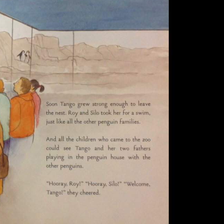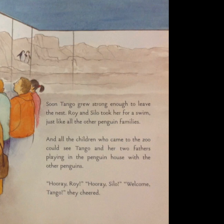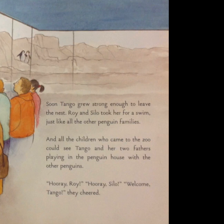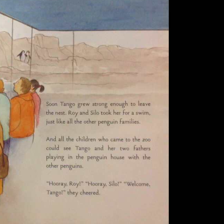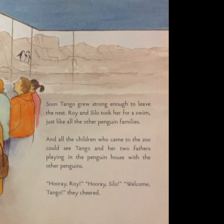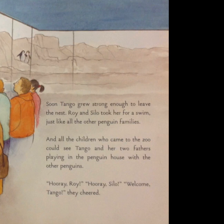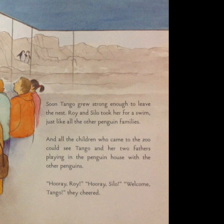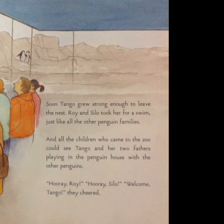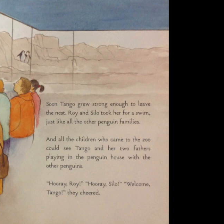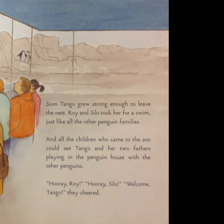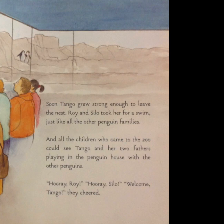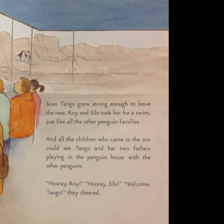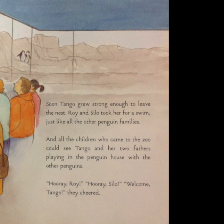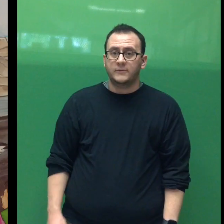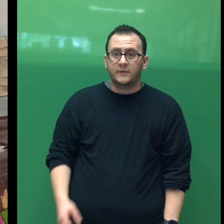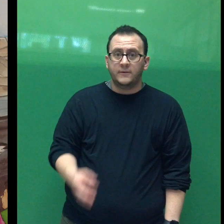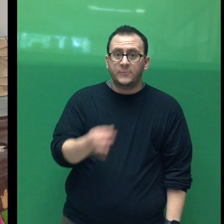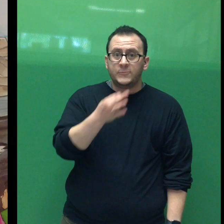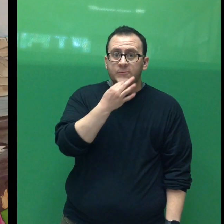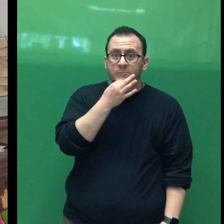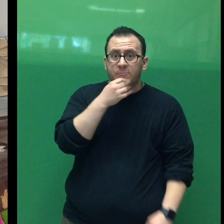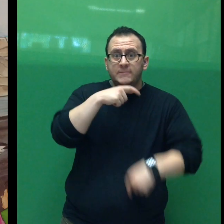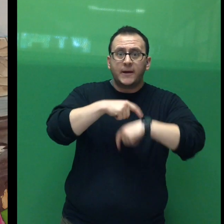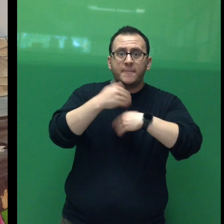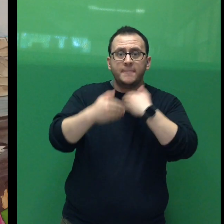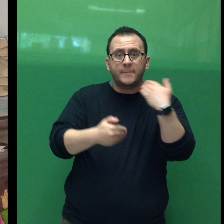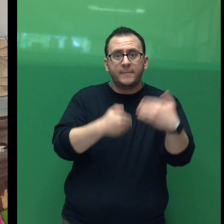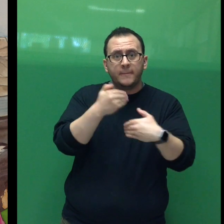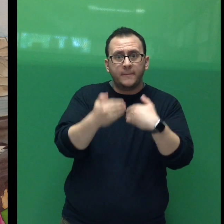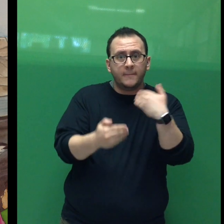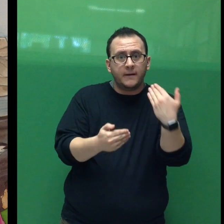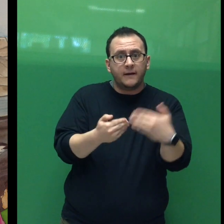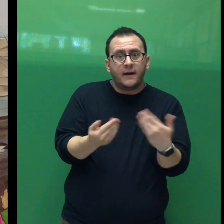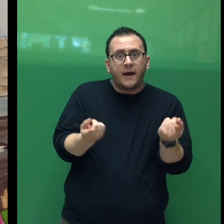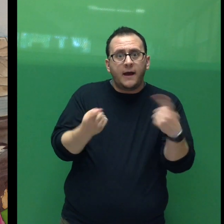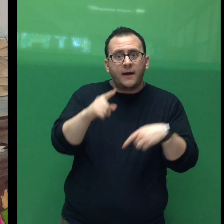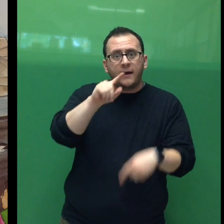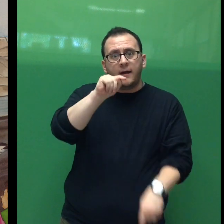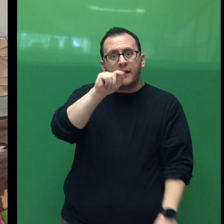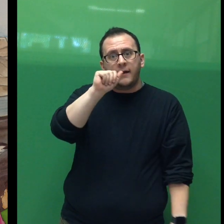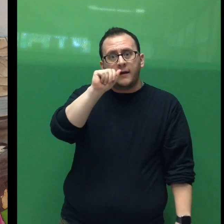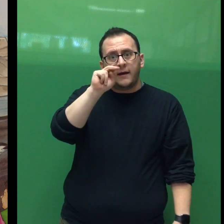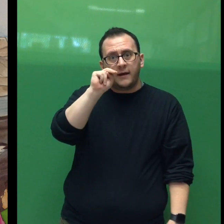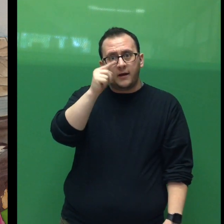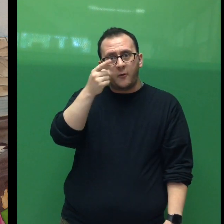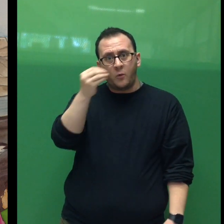Three penguins swim in the water. The screen splits. On the left: the previously described picture.